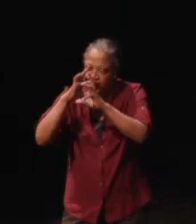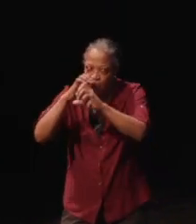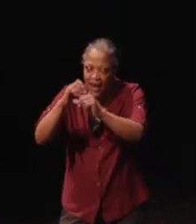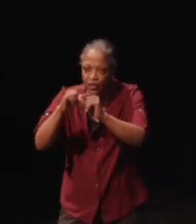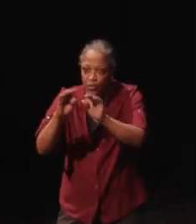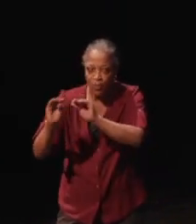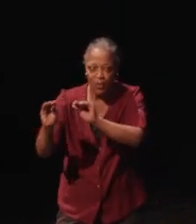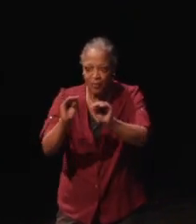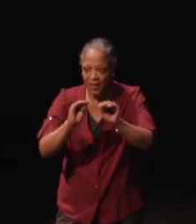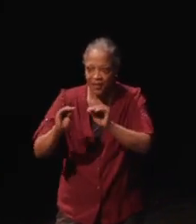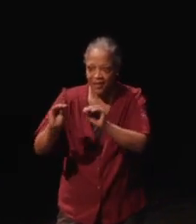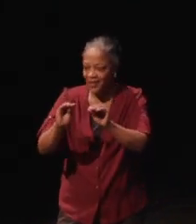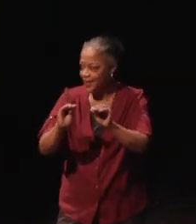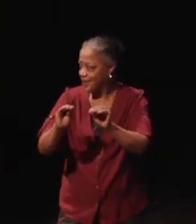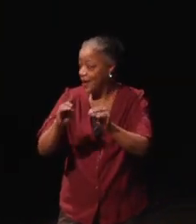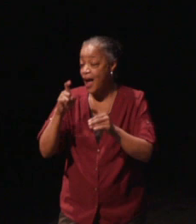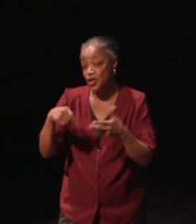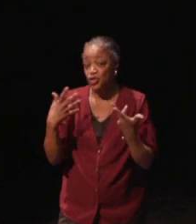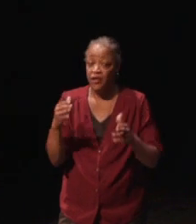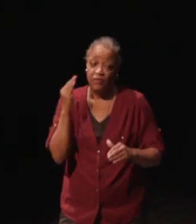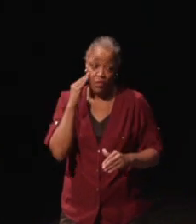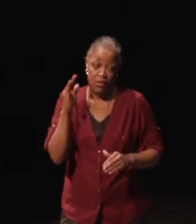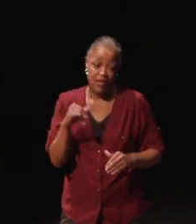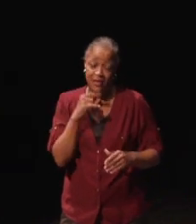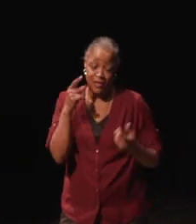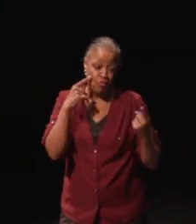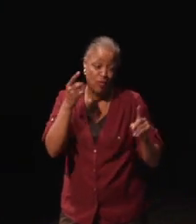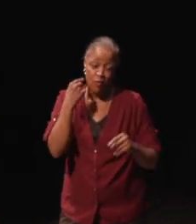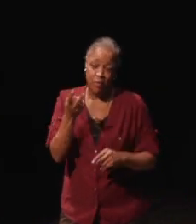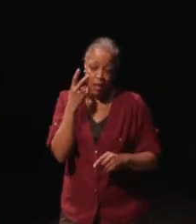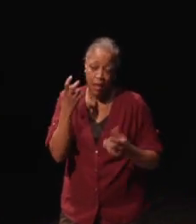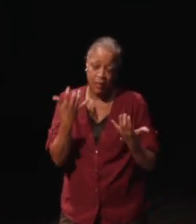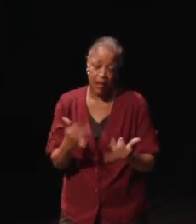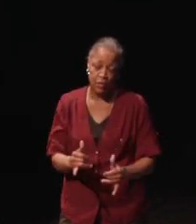No, I should have known this, it doesn't work for wind players obviously.